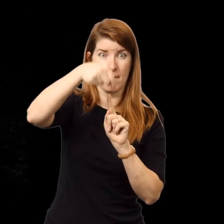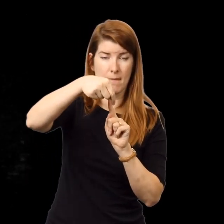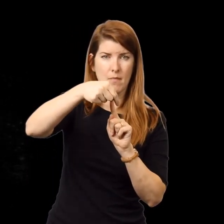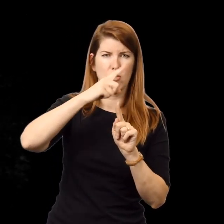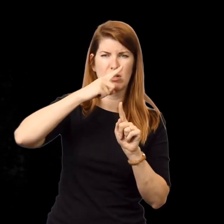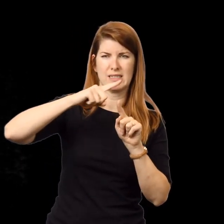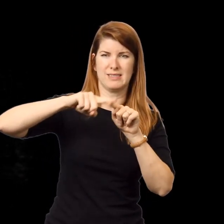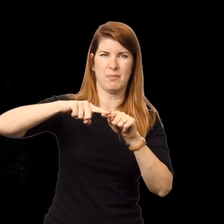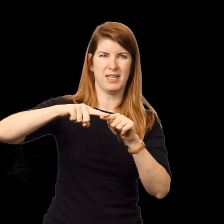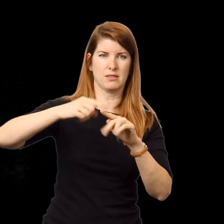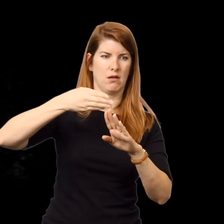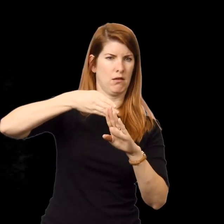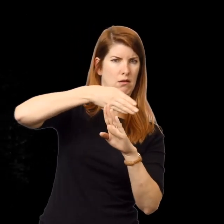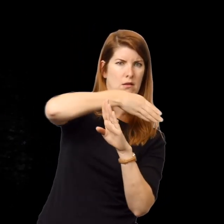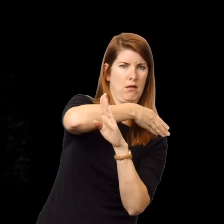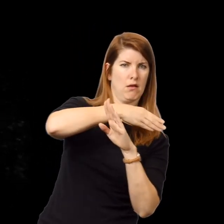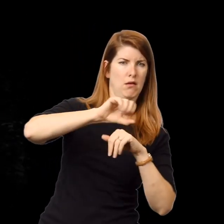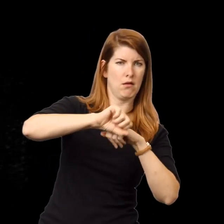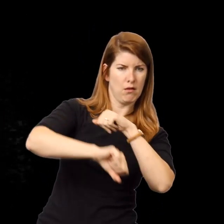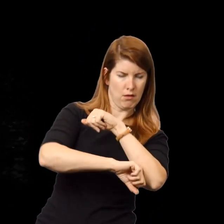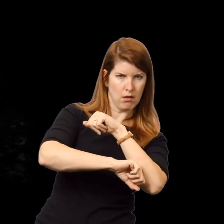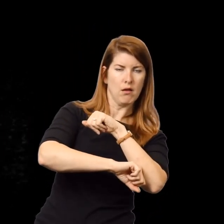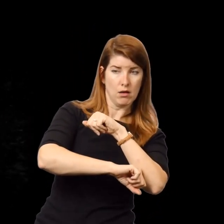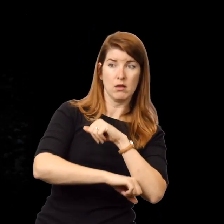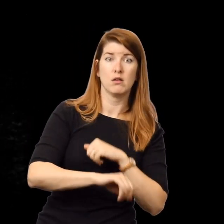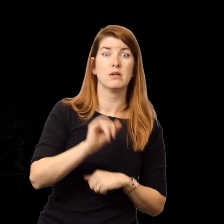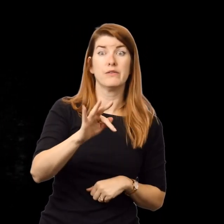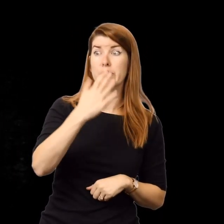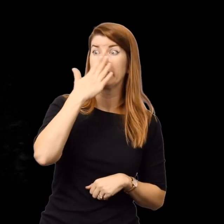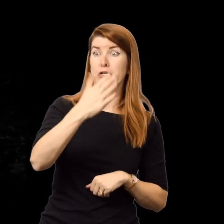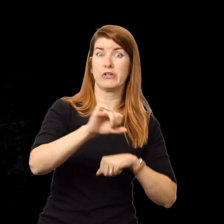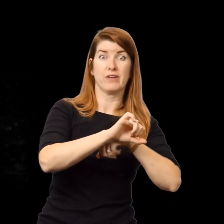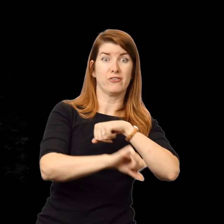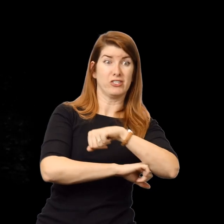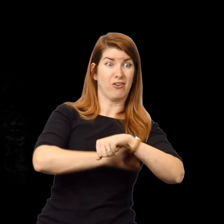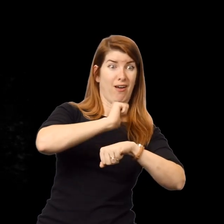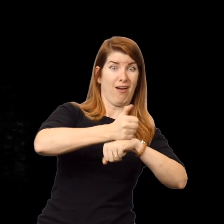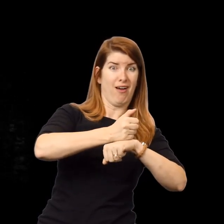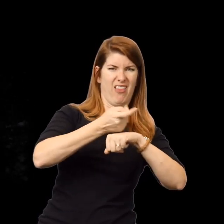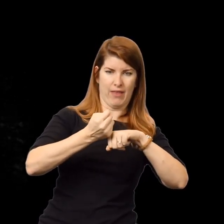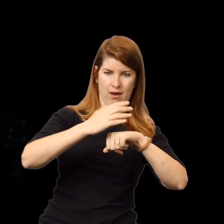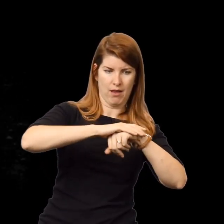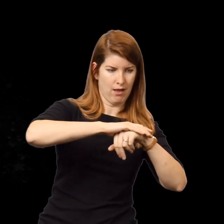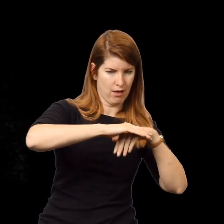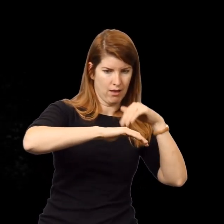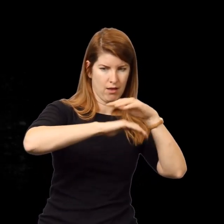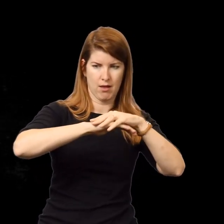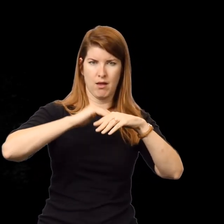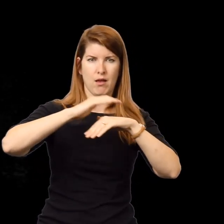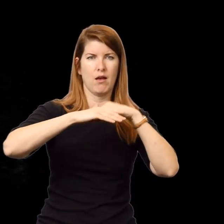all of that is dependent on the earlier stages. So, when you have a good foundation, the next layer does well,